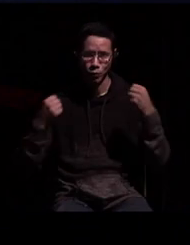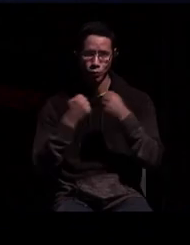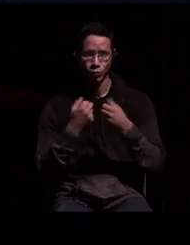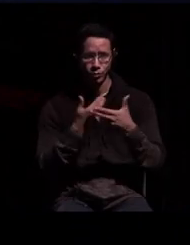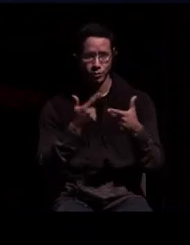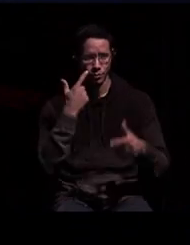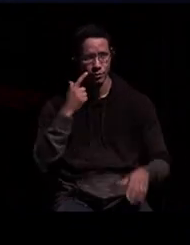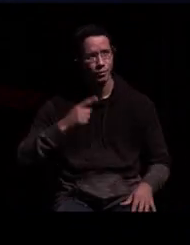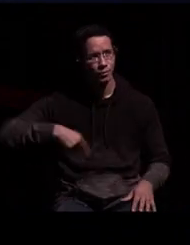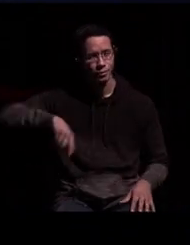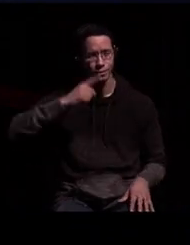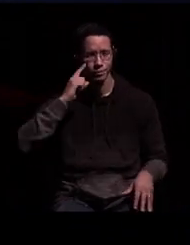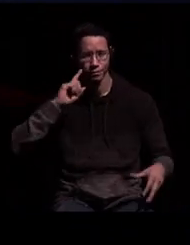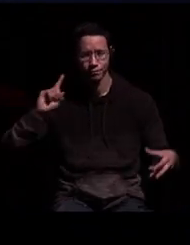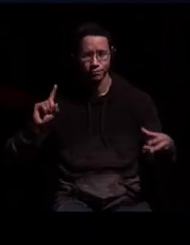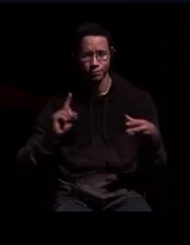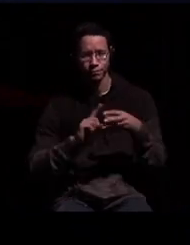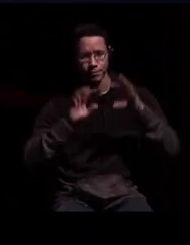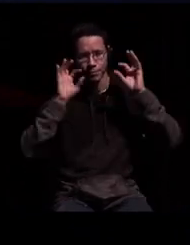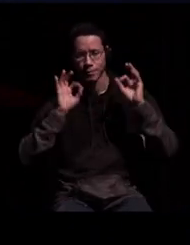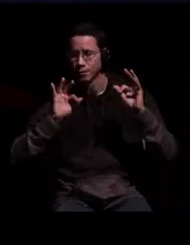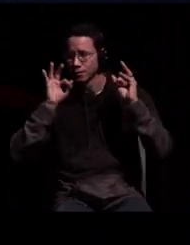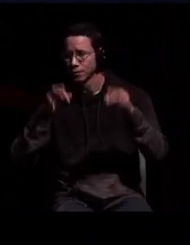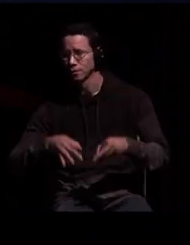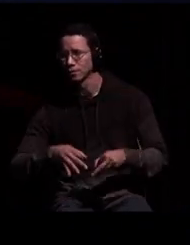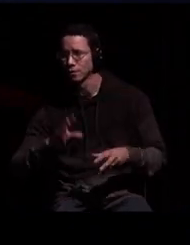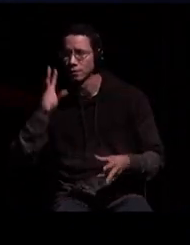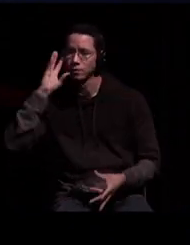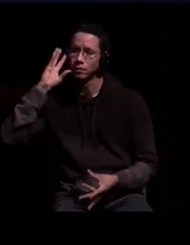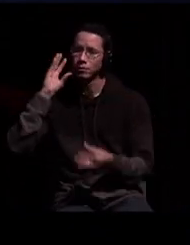And to conclude: how this precariousness process affects